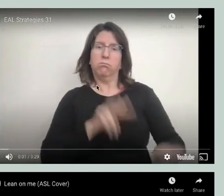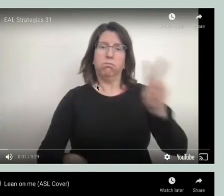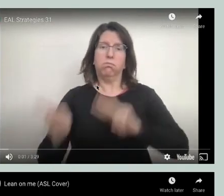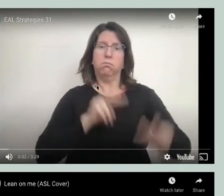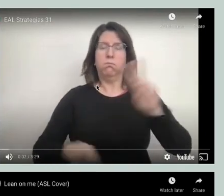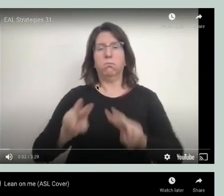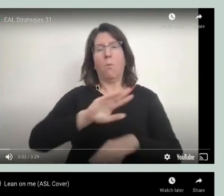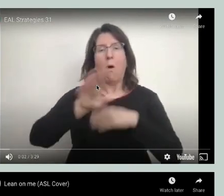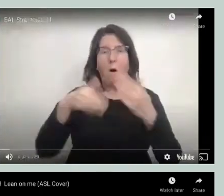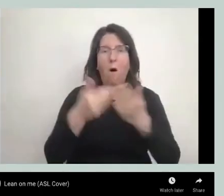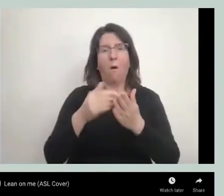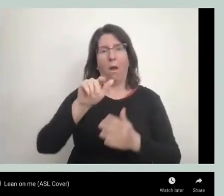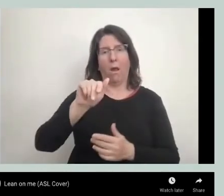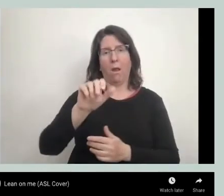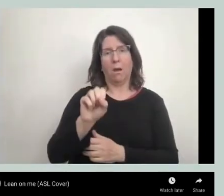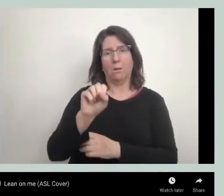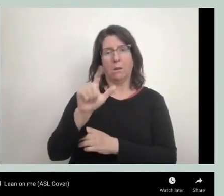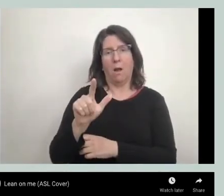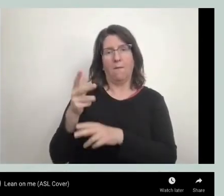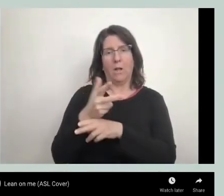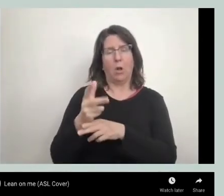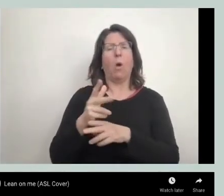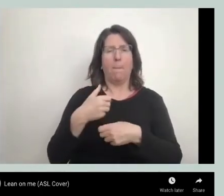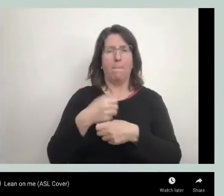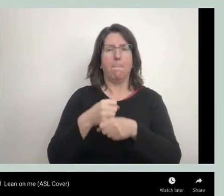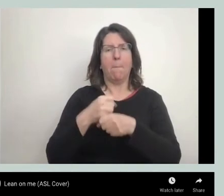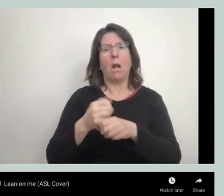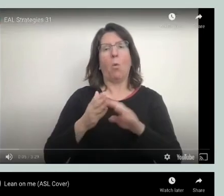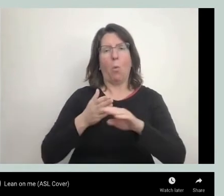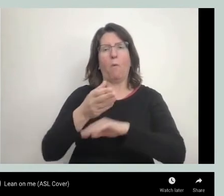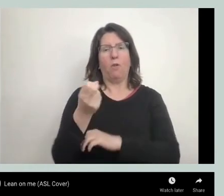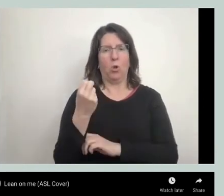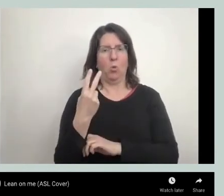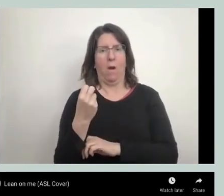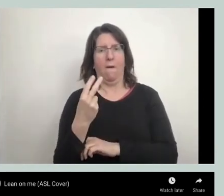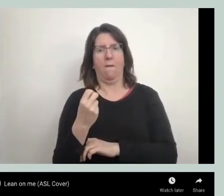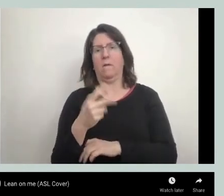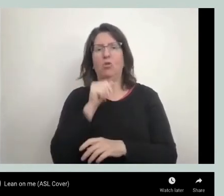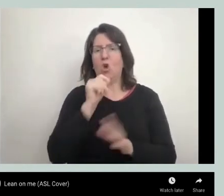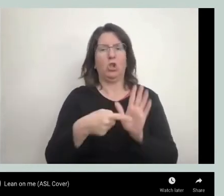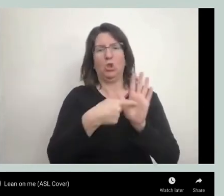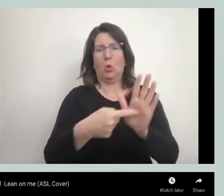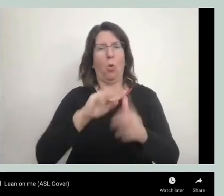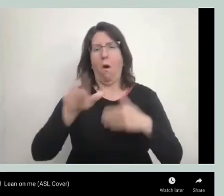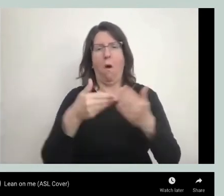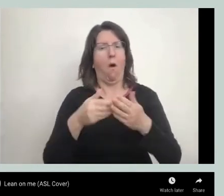As I mentioned, the students review all the instructional videos, I made over 12 on phrasal verbs.